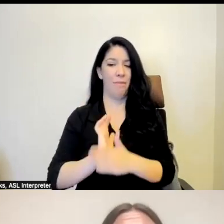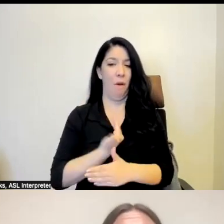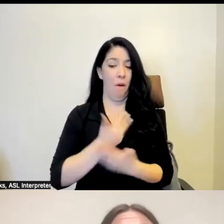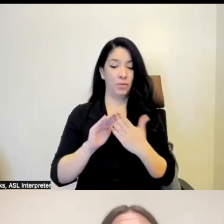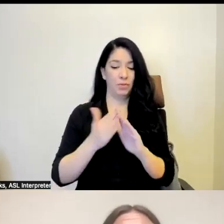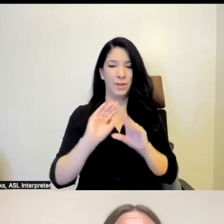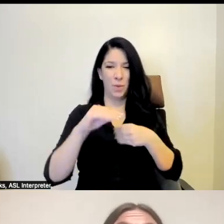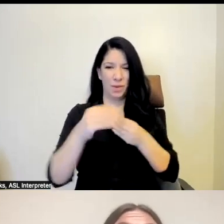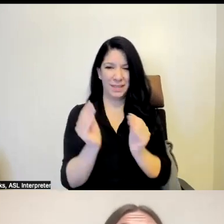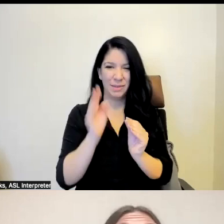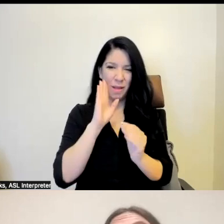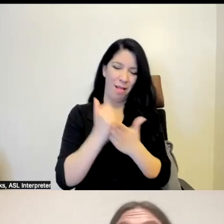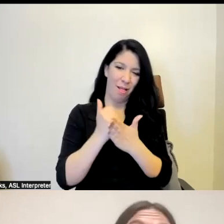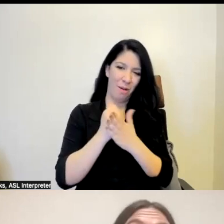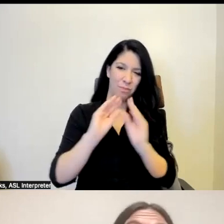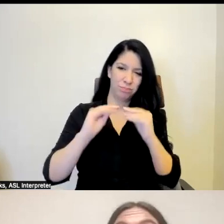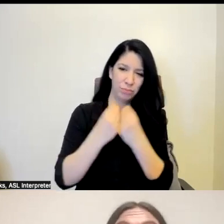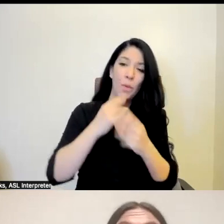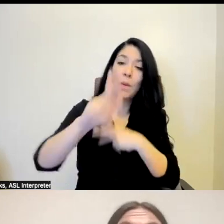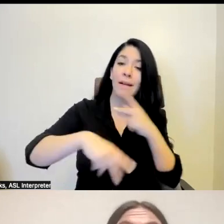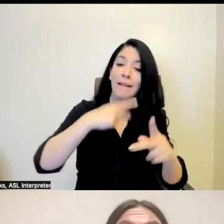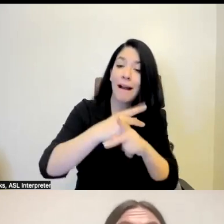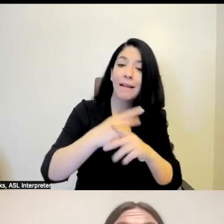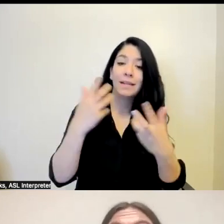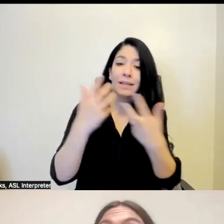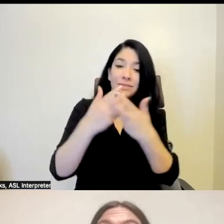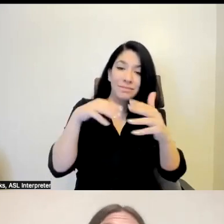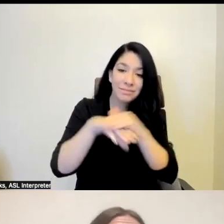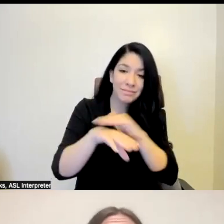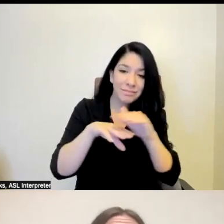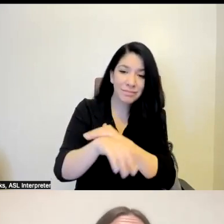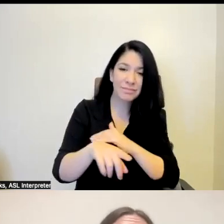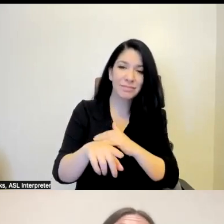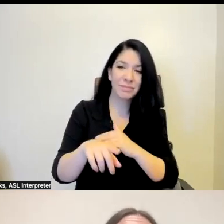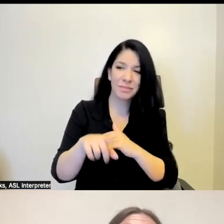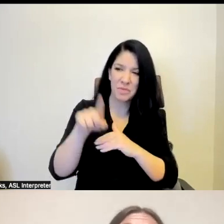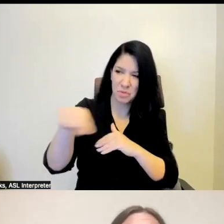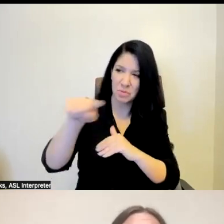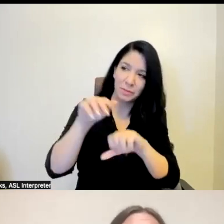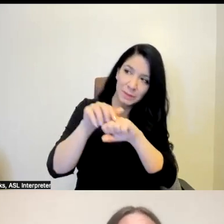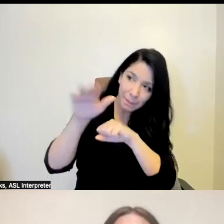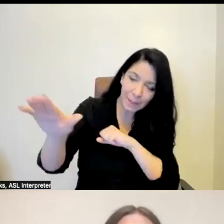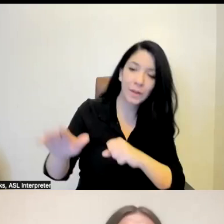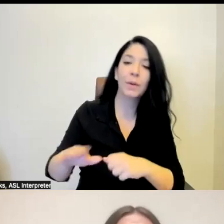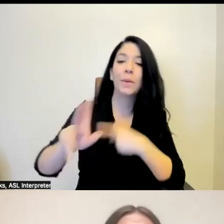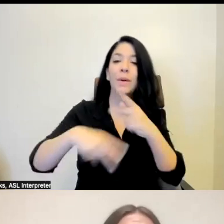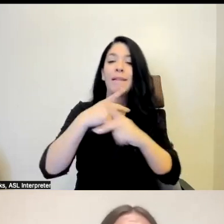understand what type of conversations are being submitted by our communities. One conversation is